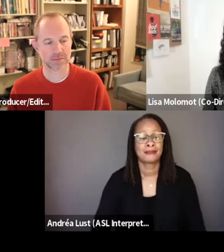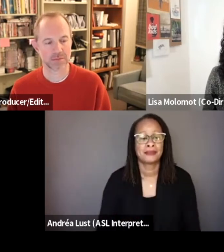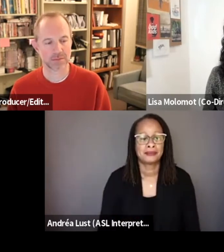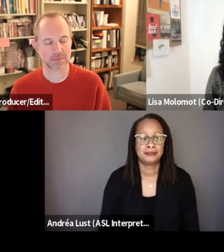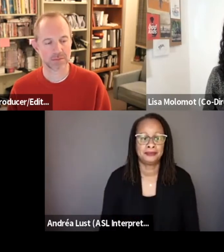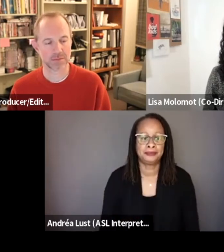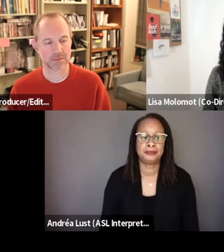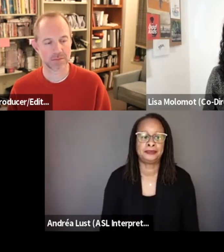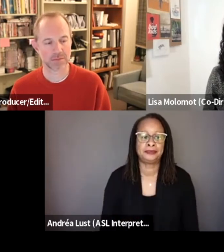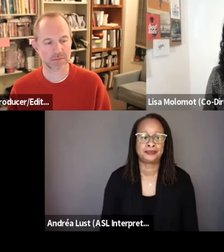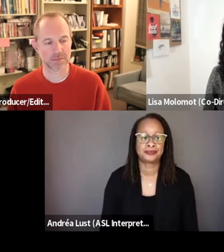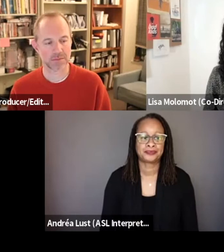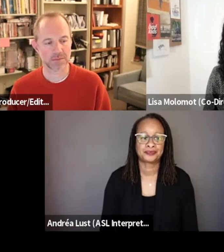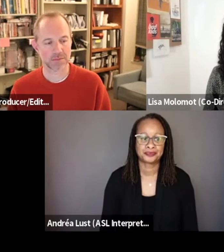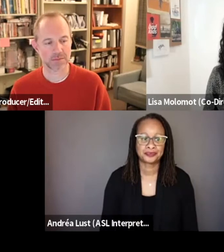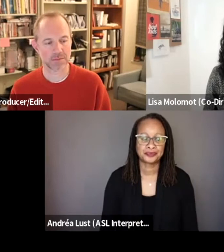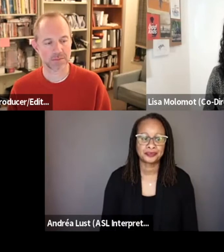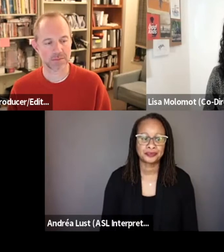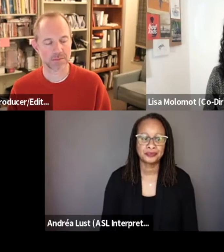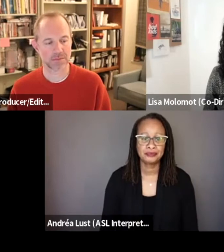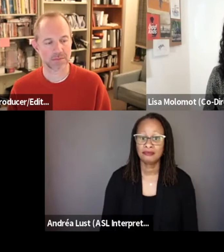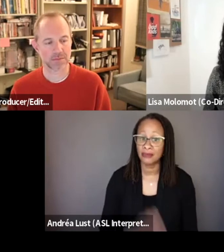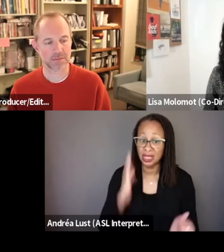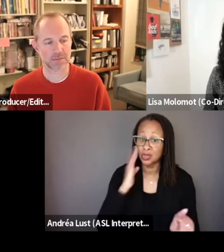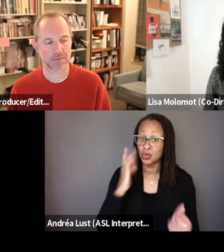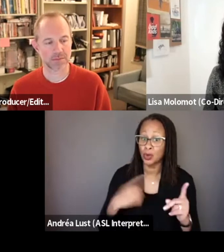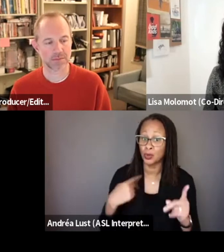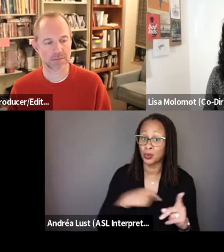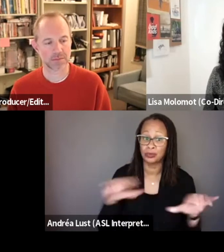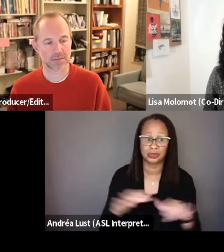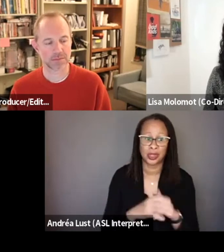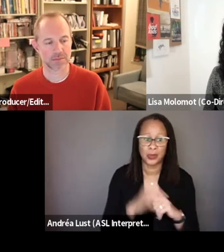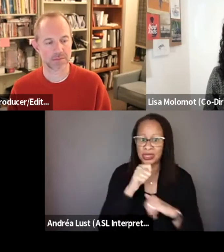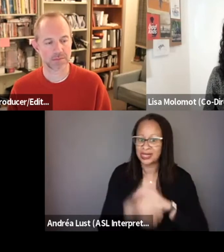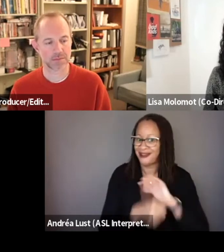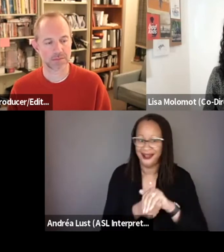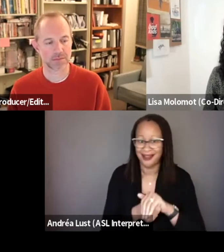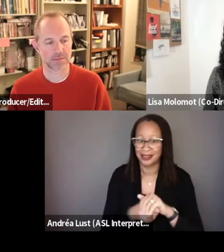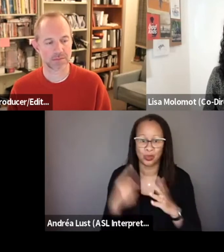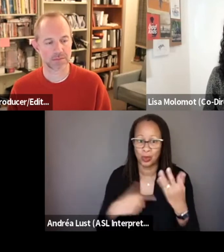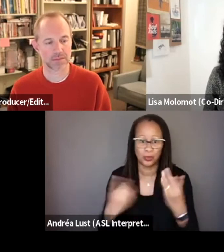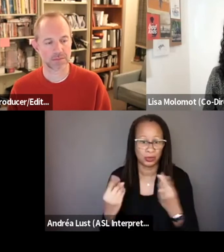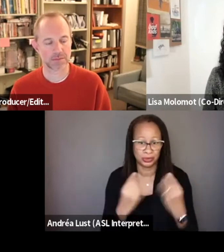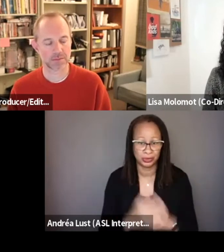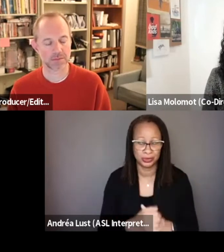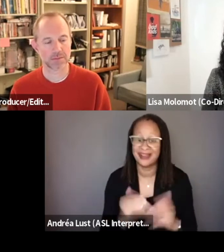And he knew what we were doing. We didn't hide what we were doing at all with him